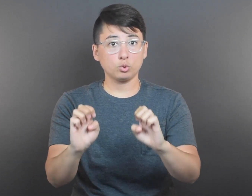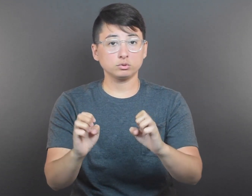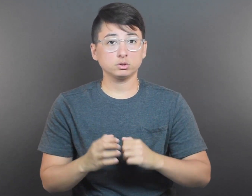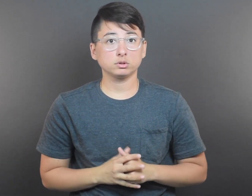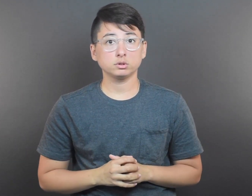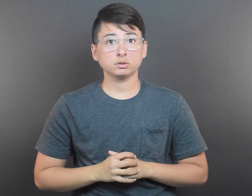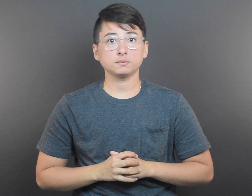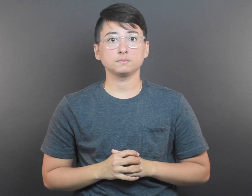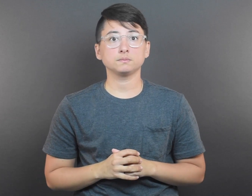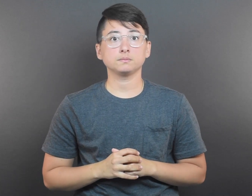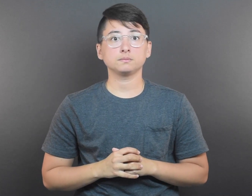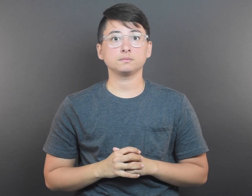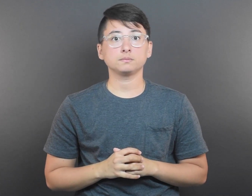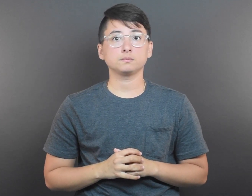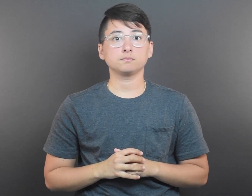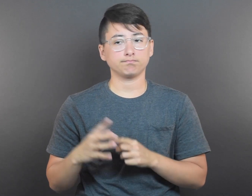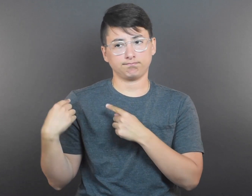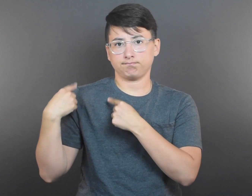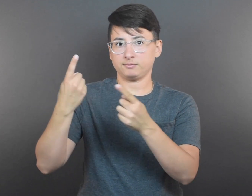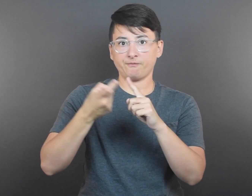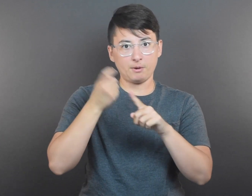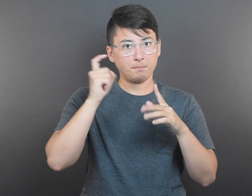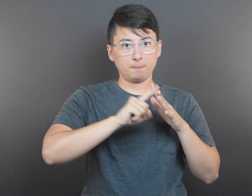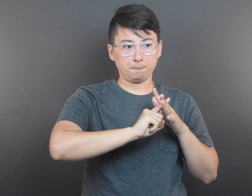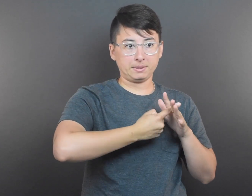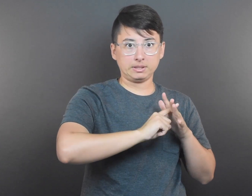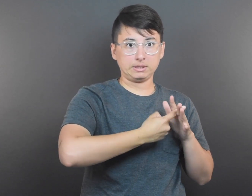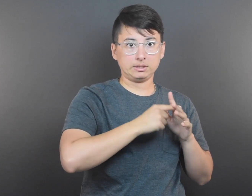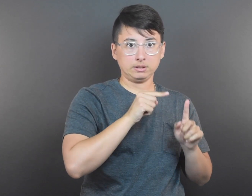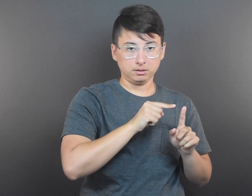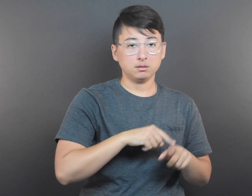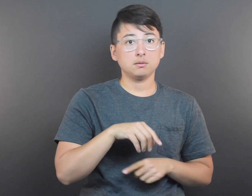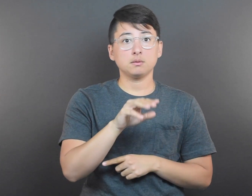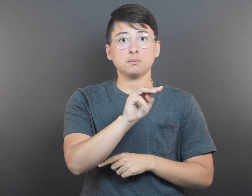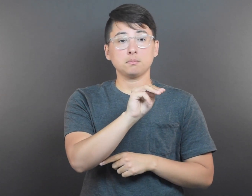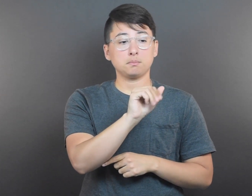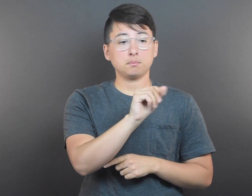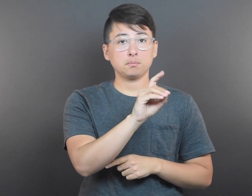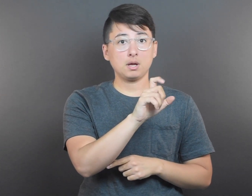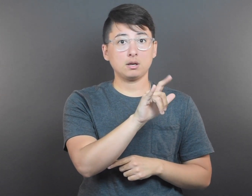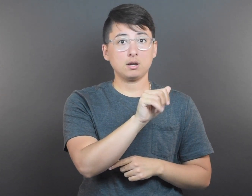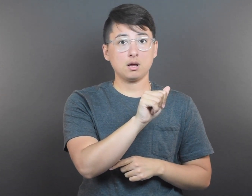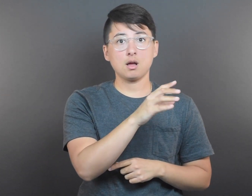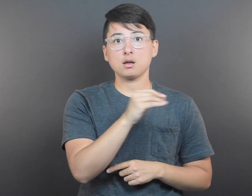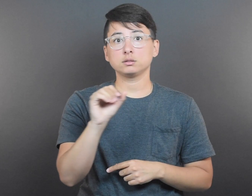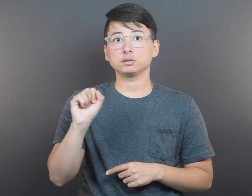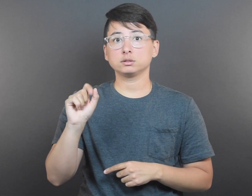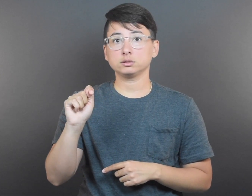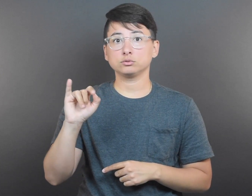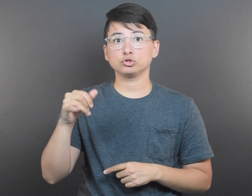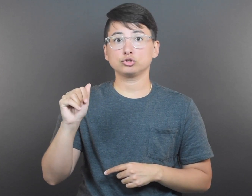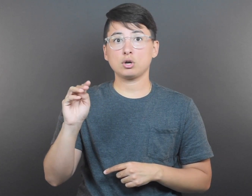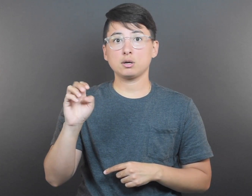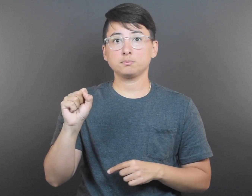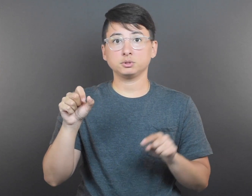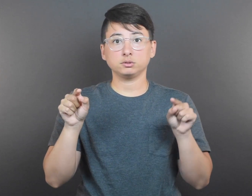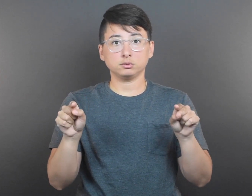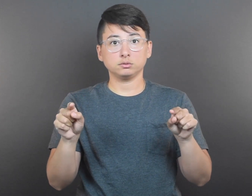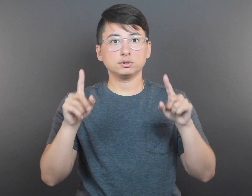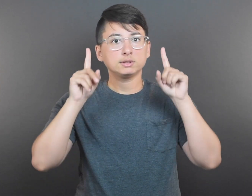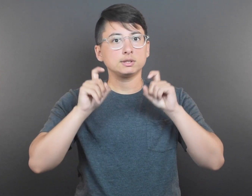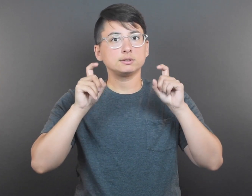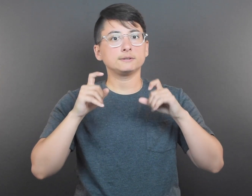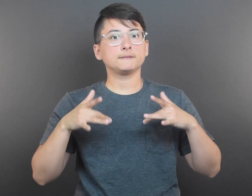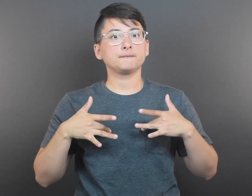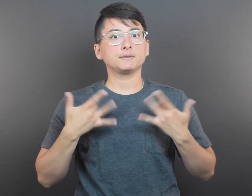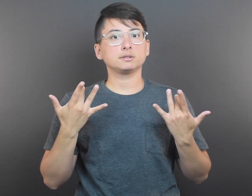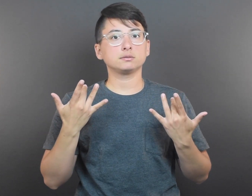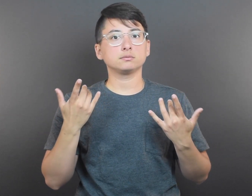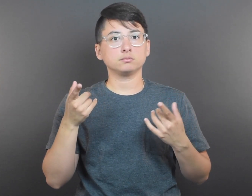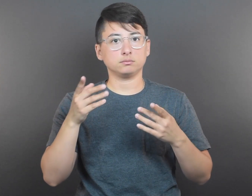James testing events were community focused and driven.